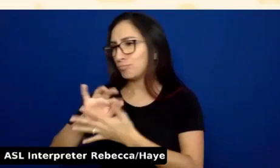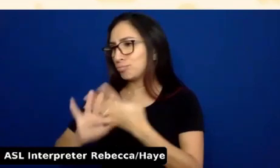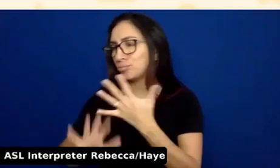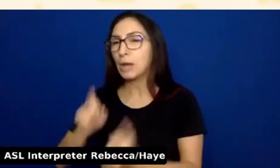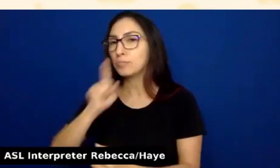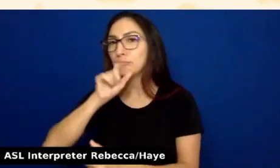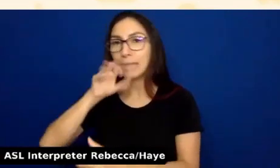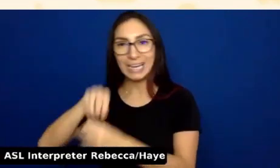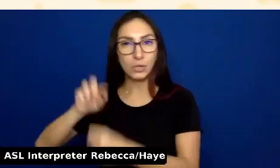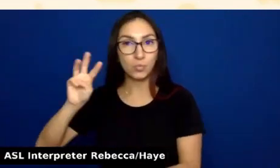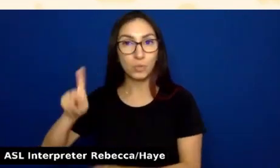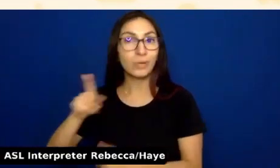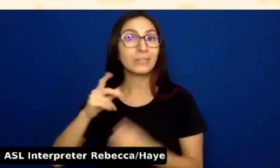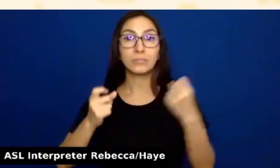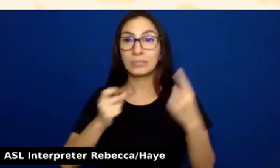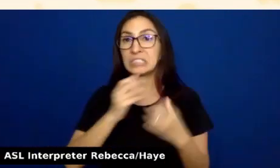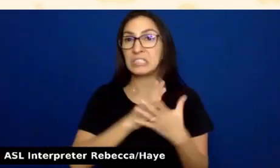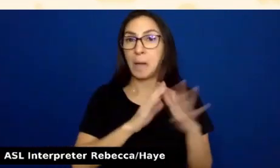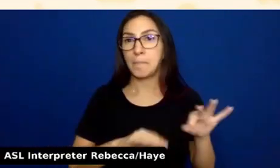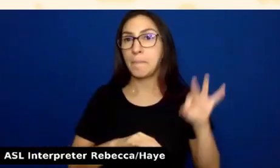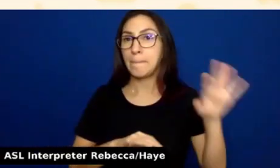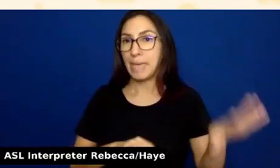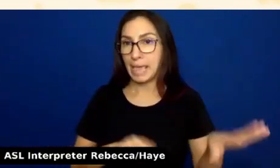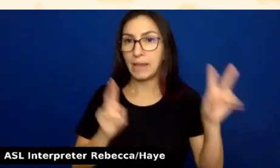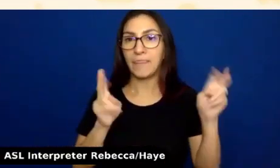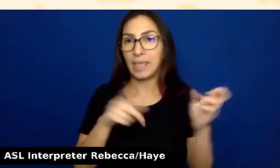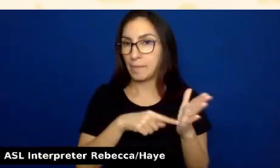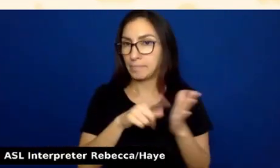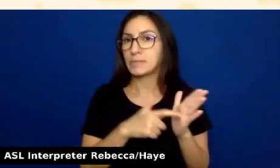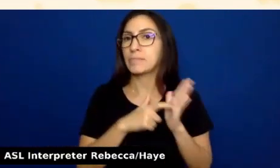Some of them are paid themes and paid themes can not be in the repository.